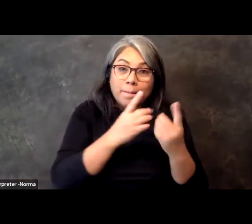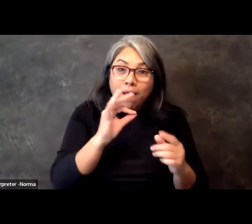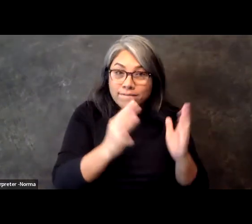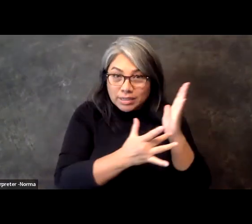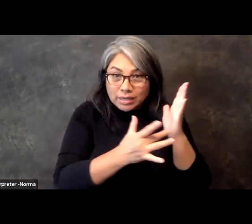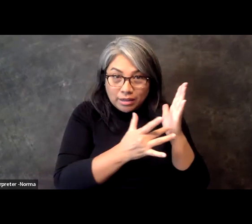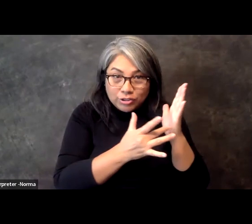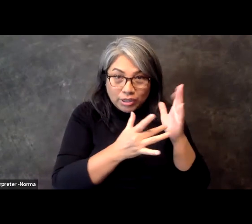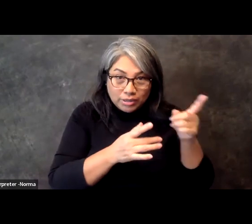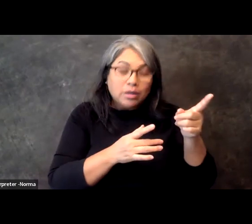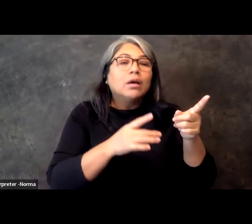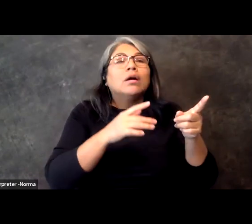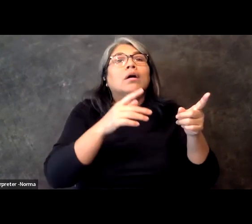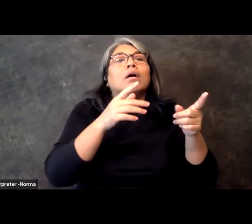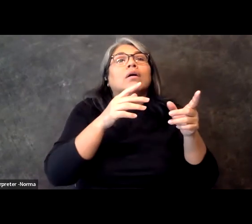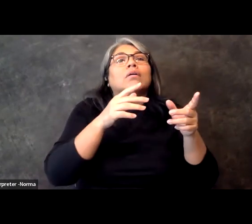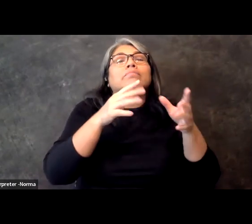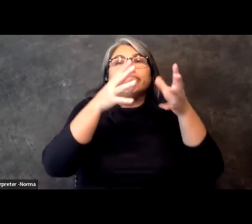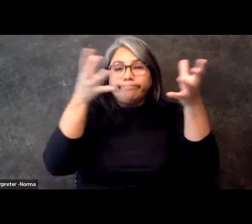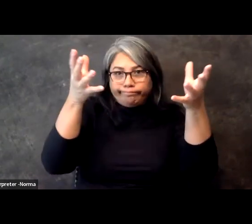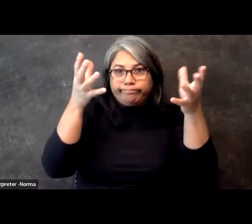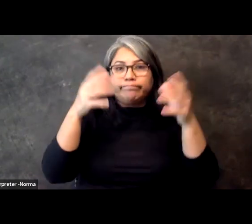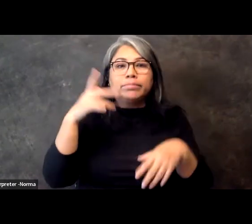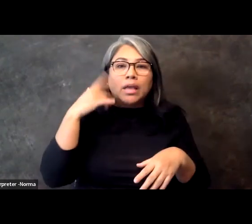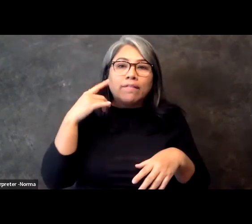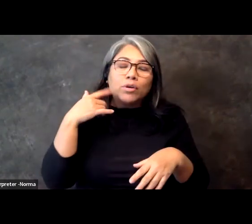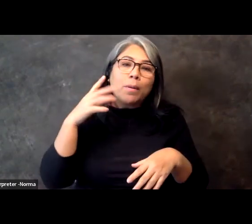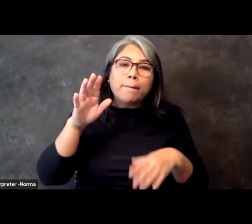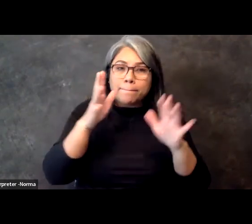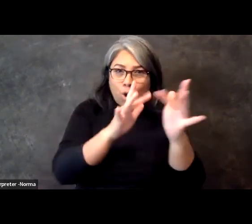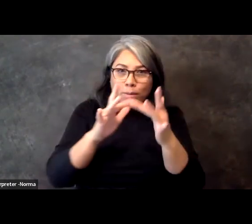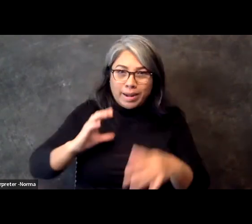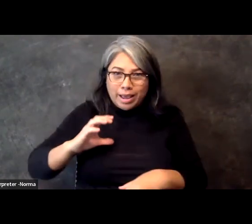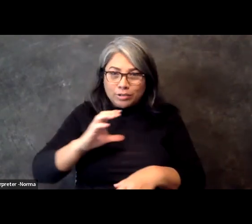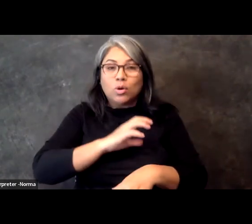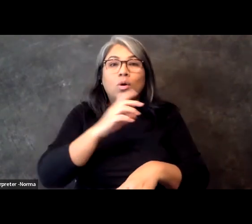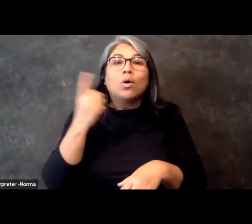umbrella of the California Broadband Council, worked with many of you to promote the Affordable